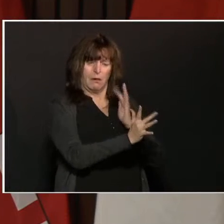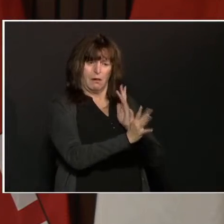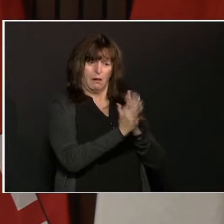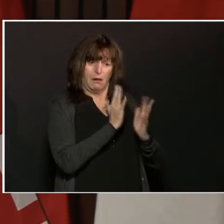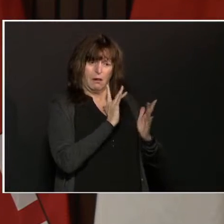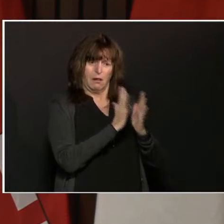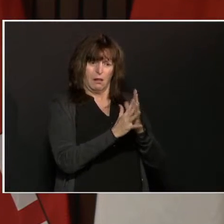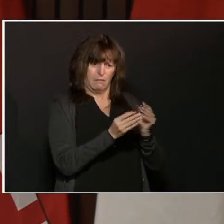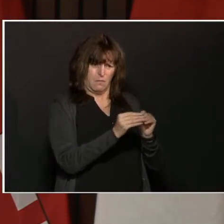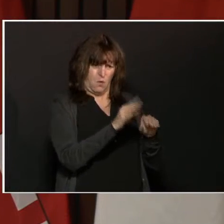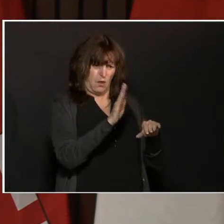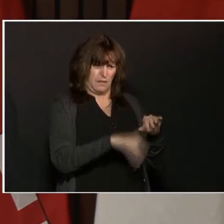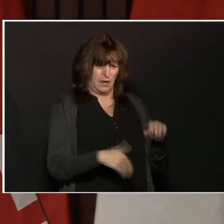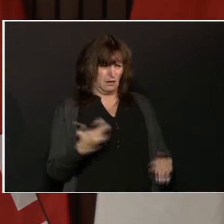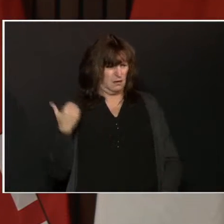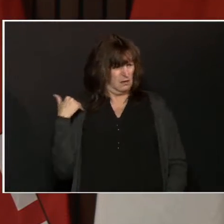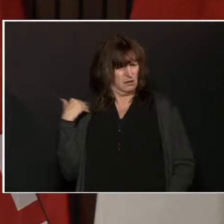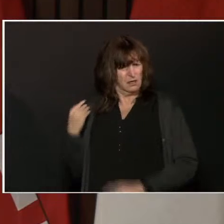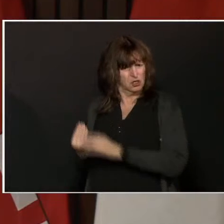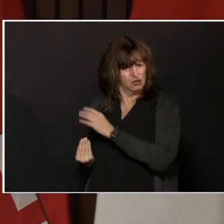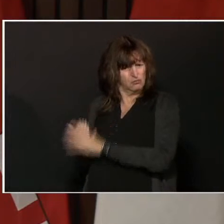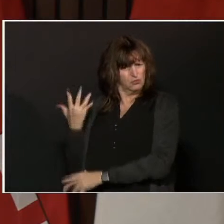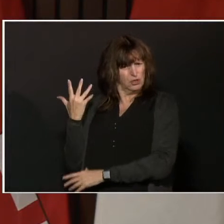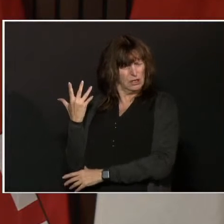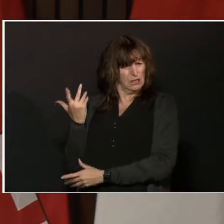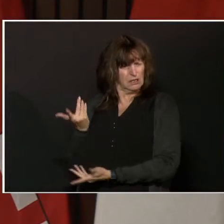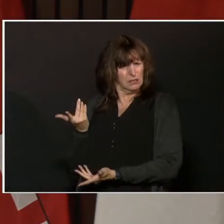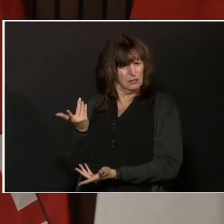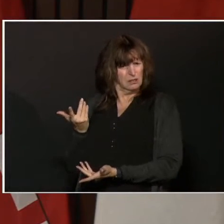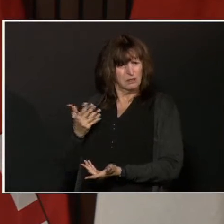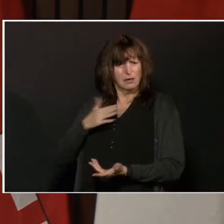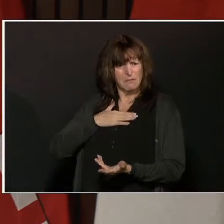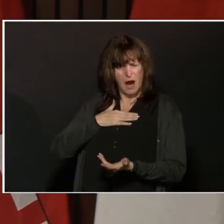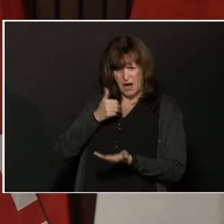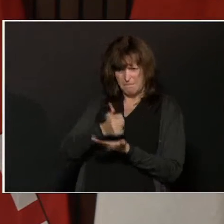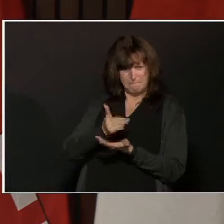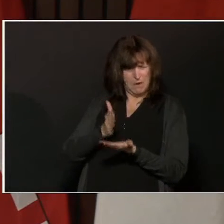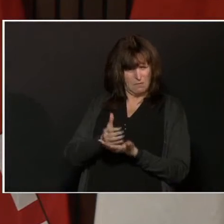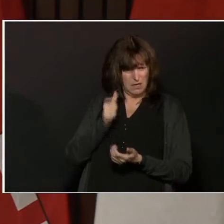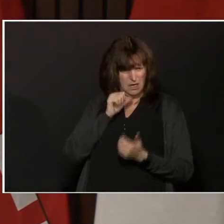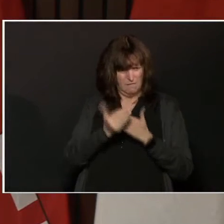GREAT RISK OF THAT ACCELERATED CASE GROWTH AS YOU SEE CASE GROWTH AS YOU SEE IN THAT BIG CASE GROWTH AS YOU SEE IN THAT BIG SPIDER CASE GROWTH AS YOU SEE IN THAT BIG